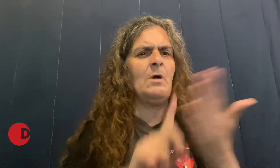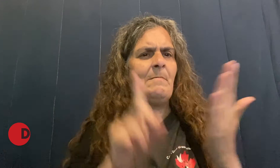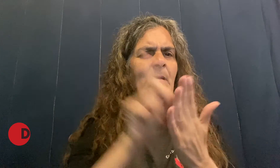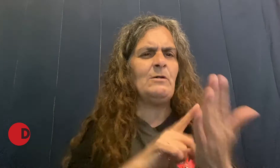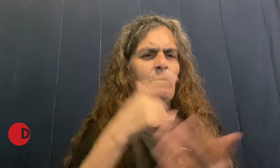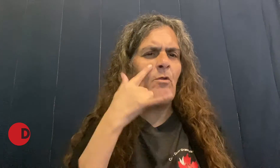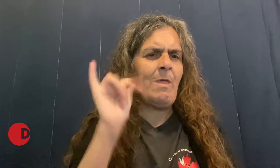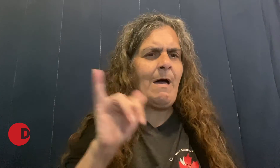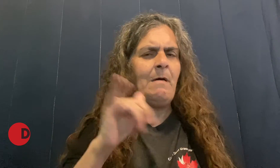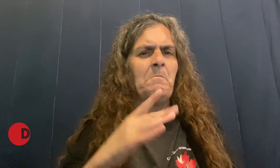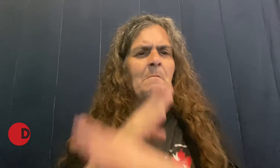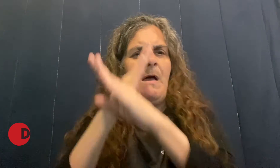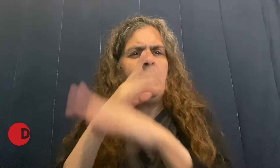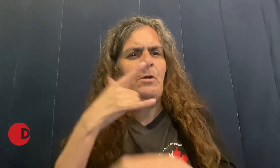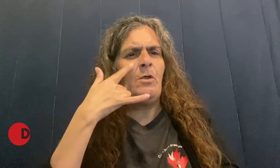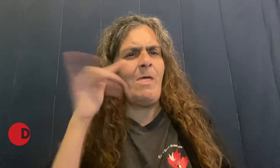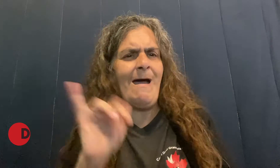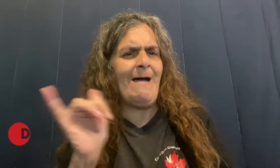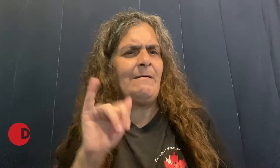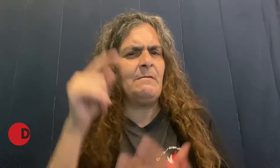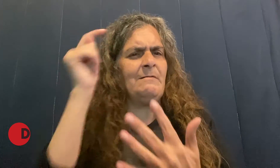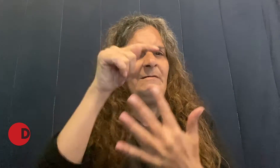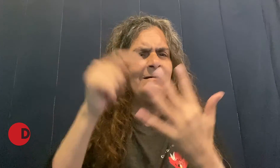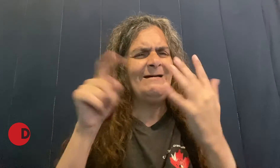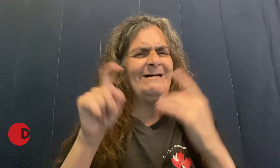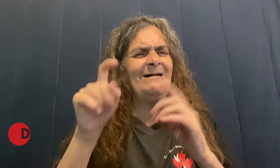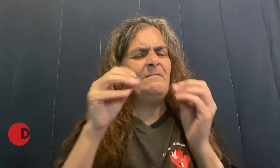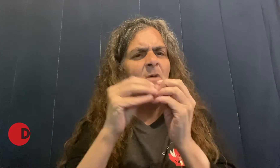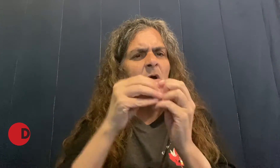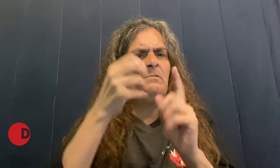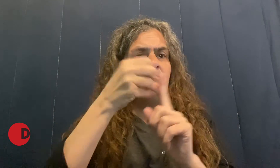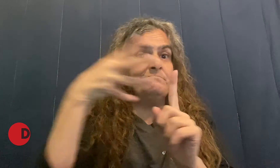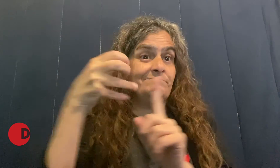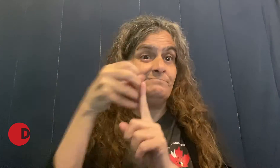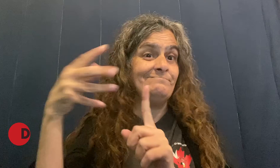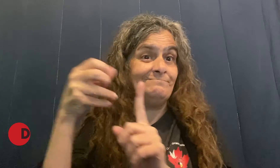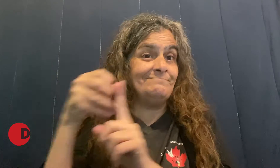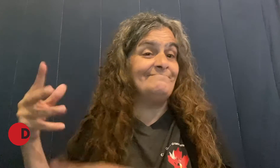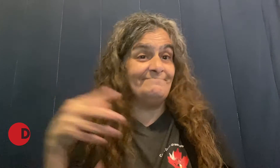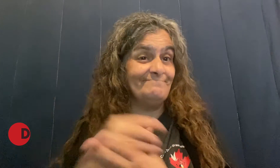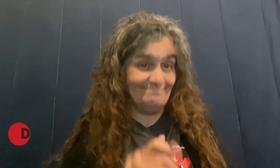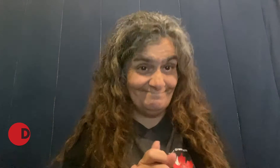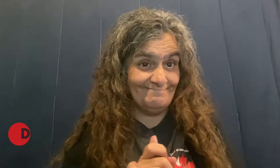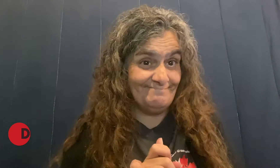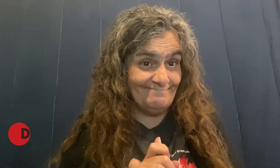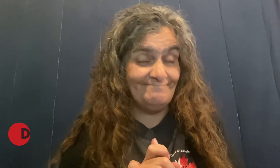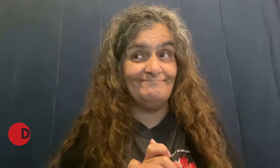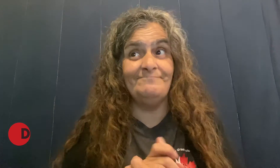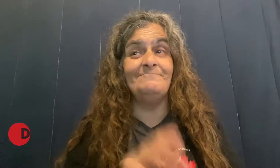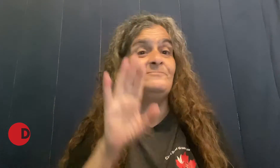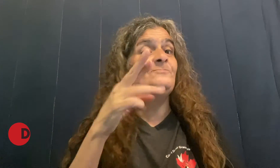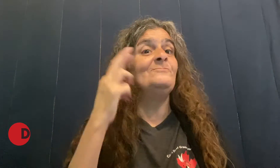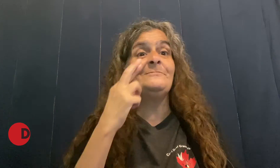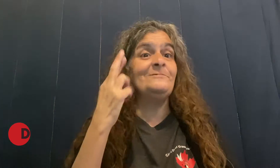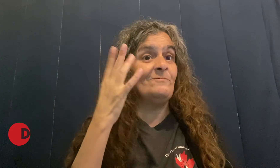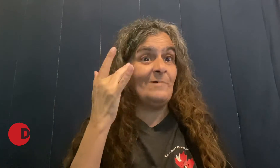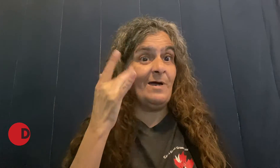scenarios of what discrimination and barriers would look like. There needs to be more expansion of points, the reason being